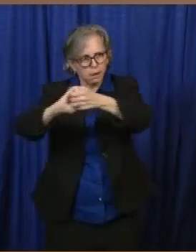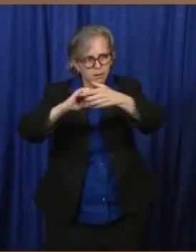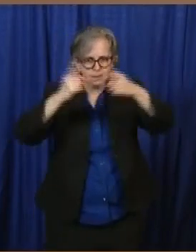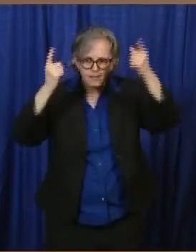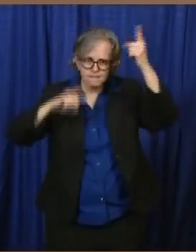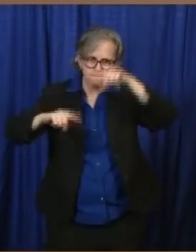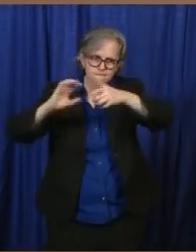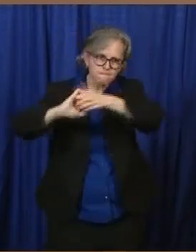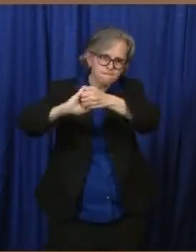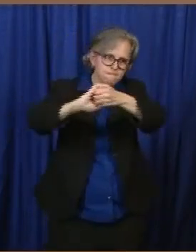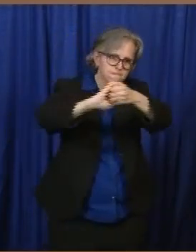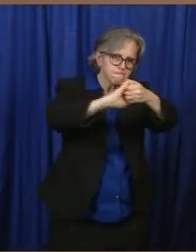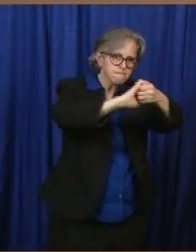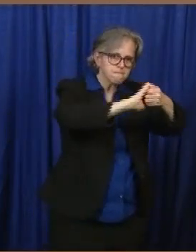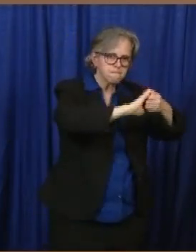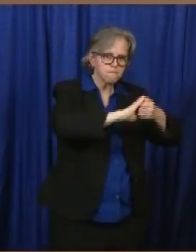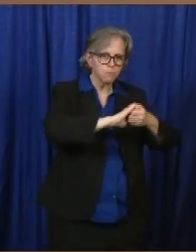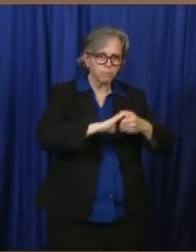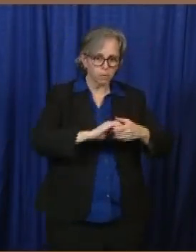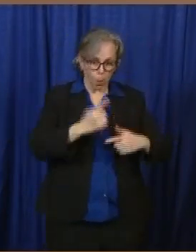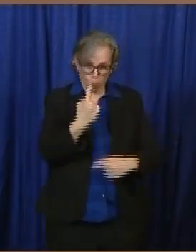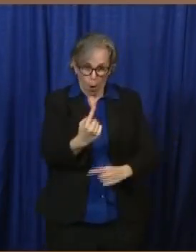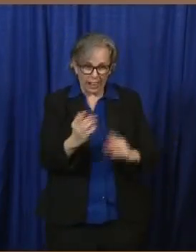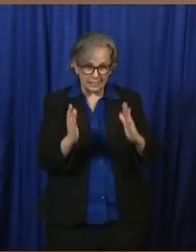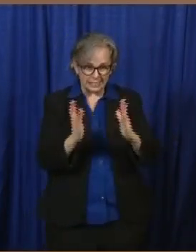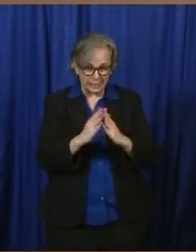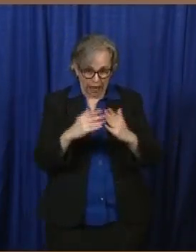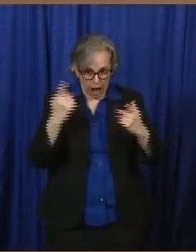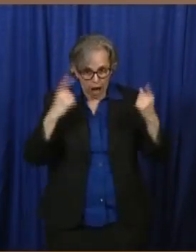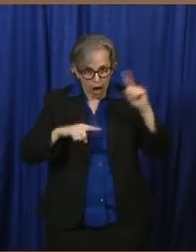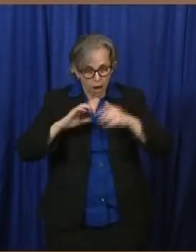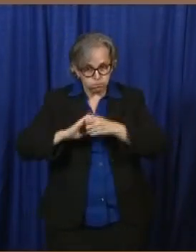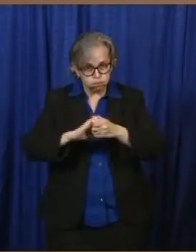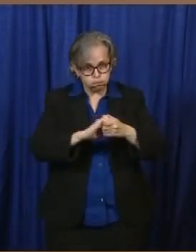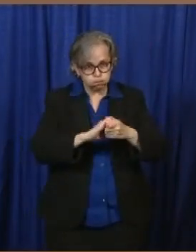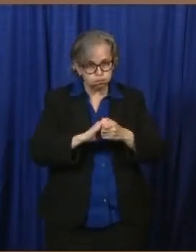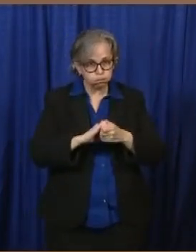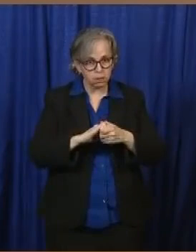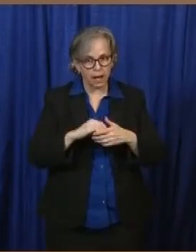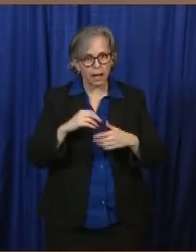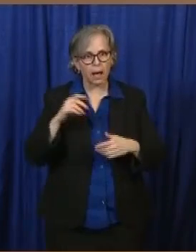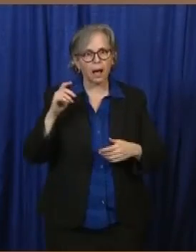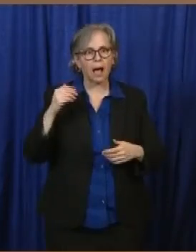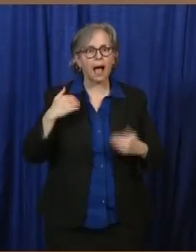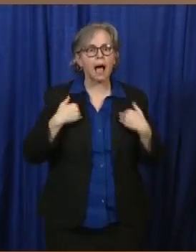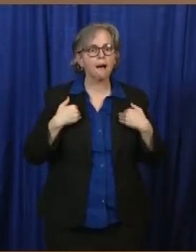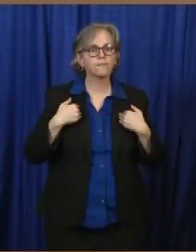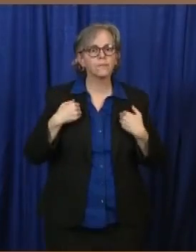WE HAVE A VA HOSPITAL, WE HAVE NURSING HOMES COME WE HAVE LONG- TERM AND RESIDENTIAL PSYCHIATRIC FACILITIES. ALL OF THESE WORK, AND THEY TRY TO COLLABORATE BUT THEY ARE